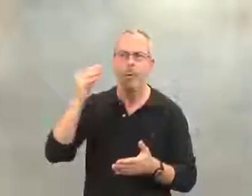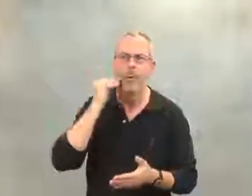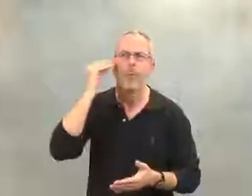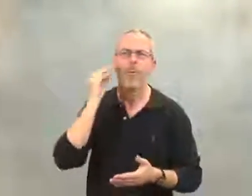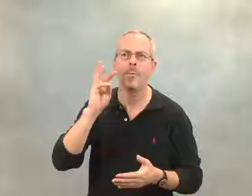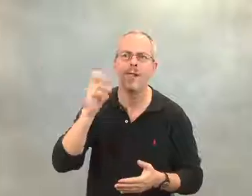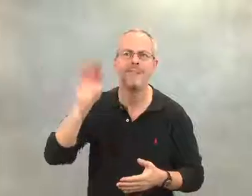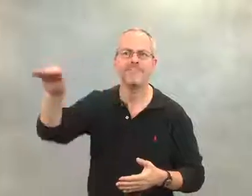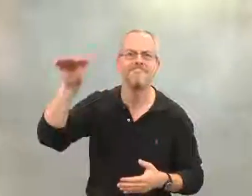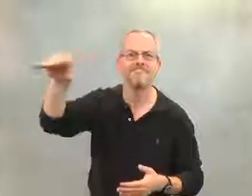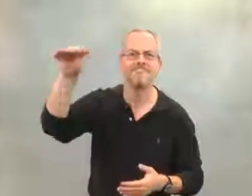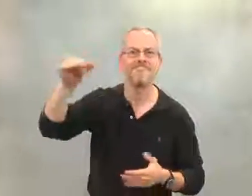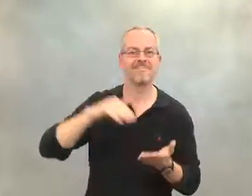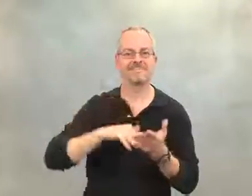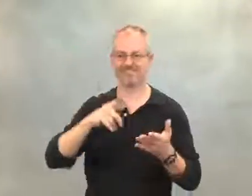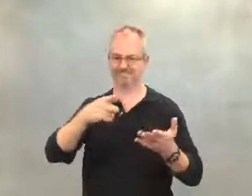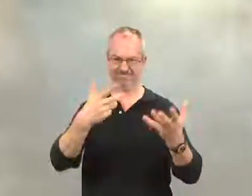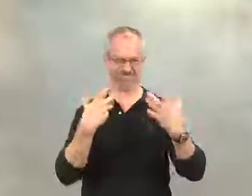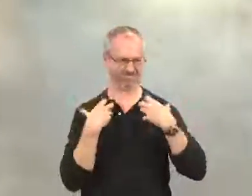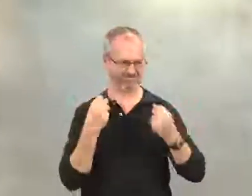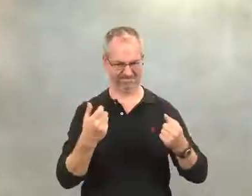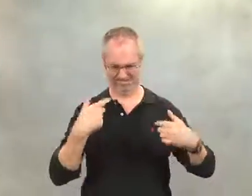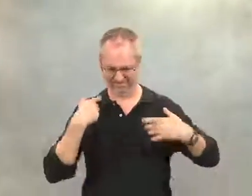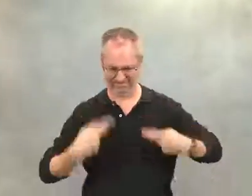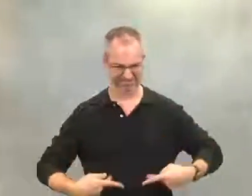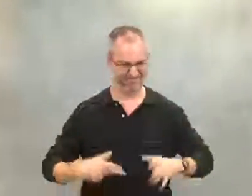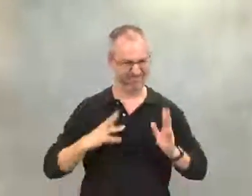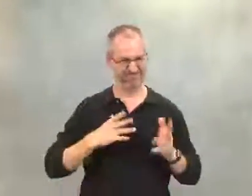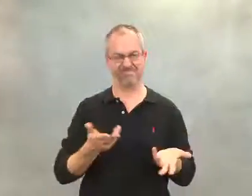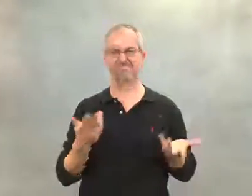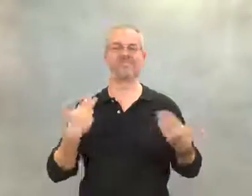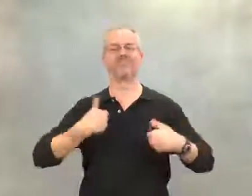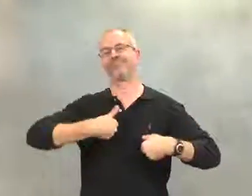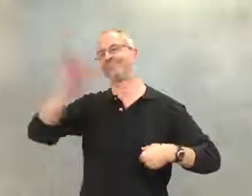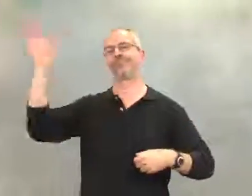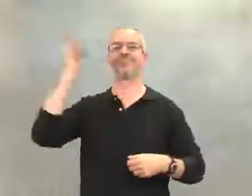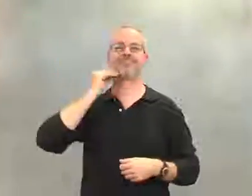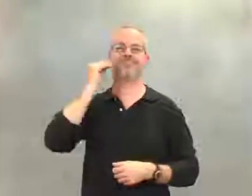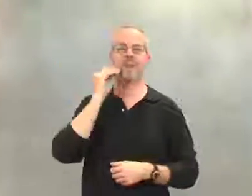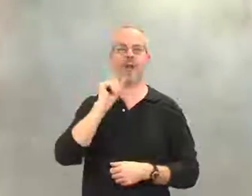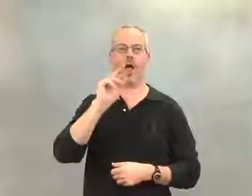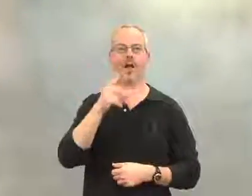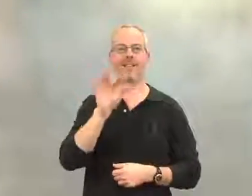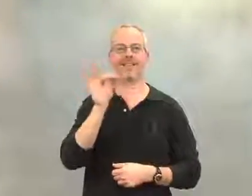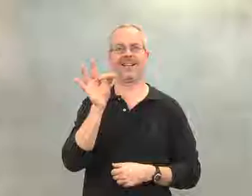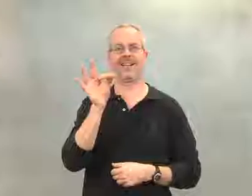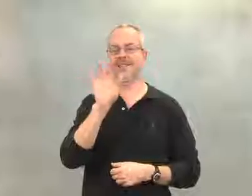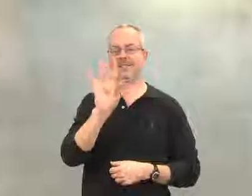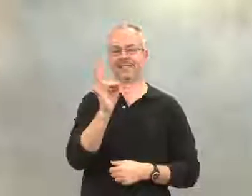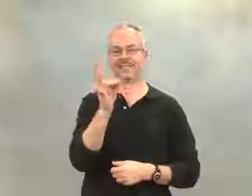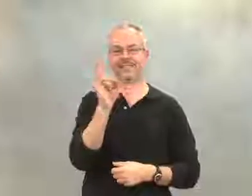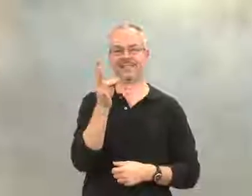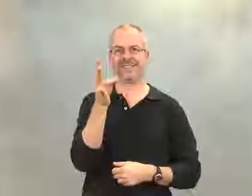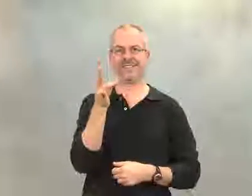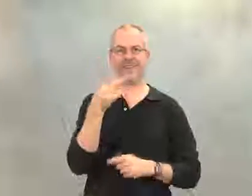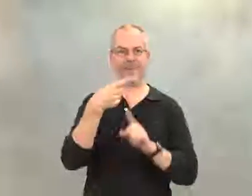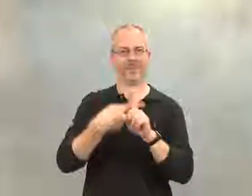I kept asking when I could go home.